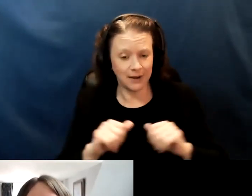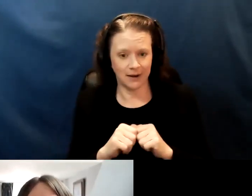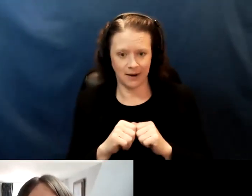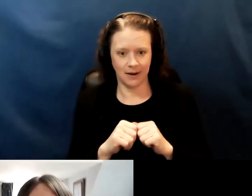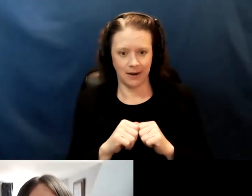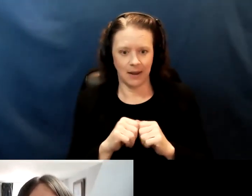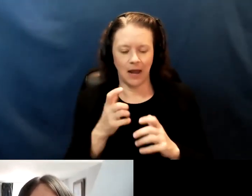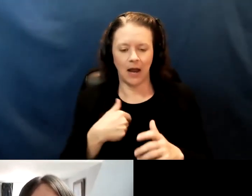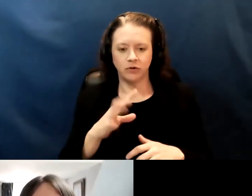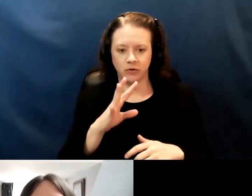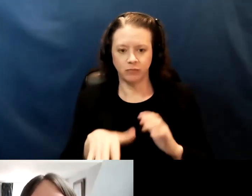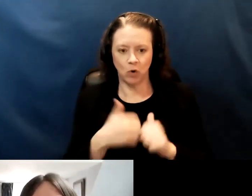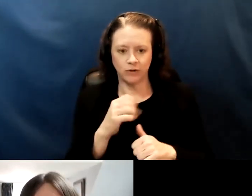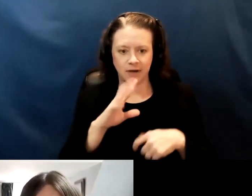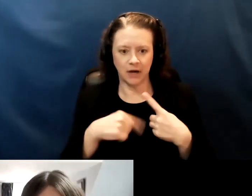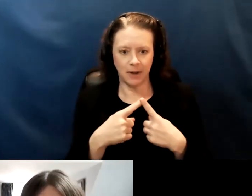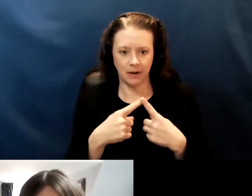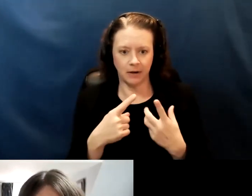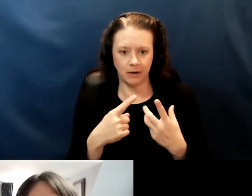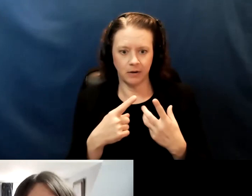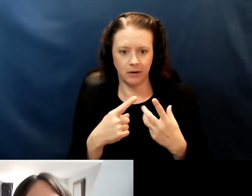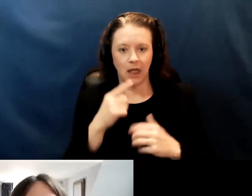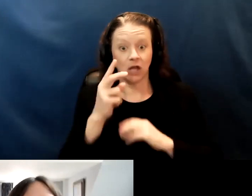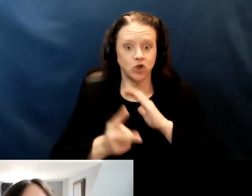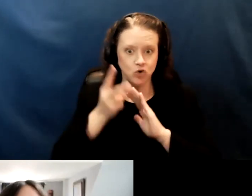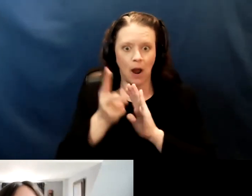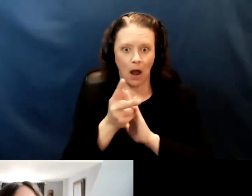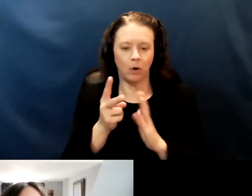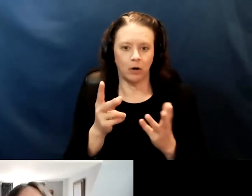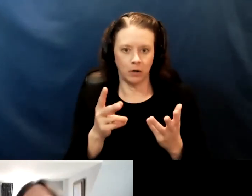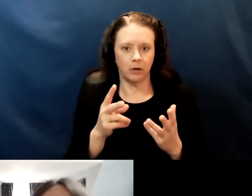want to discourage anyone from trying. You know? And it's mostly talking about two rounds of videos. Ten